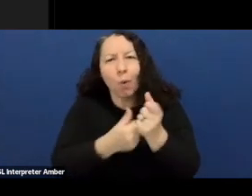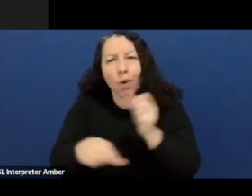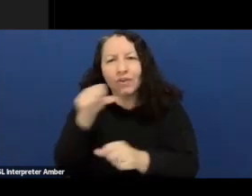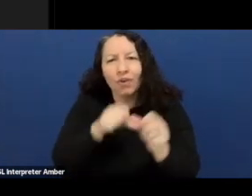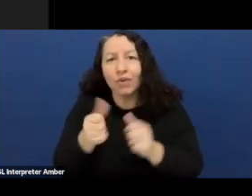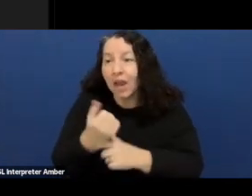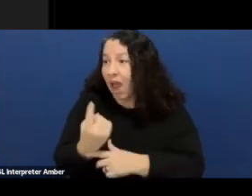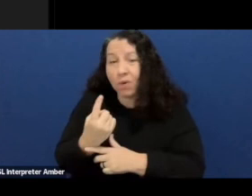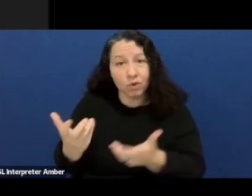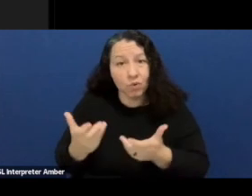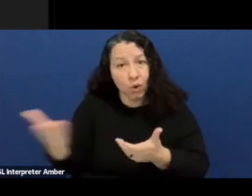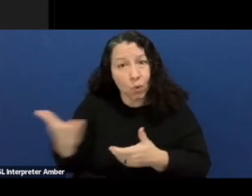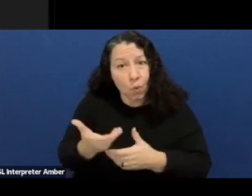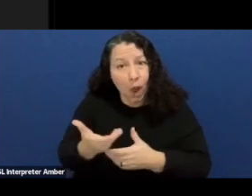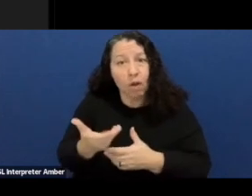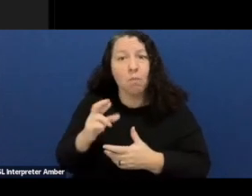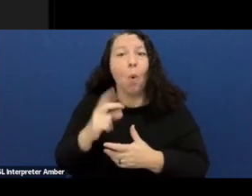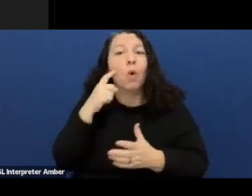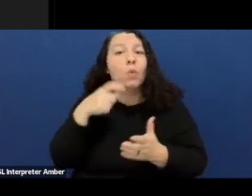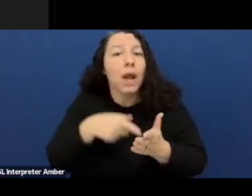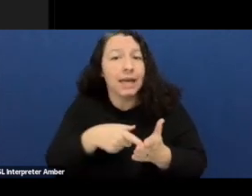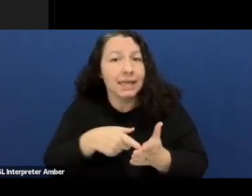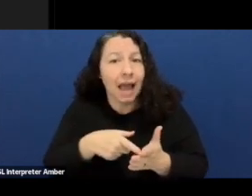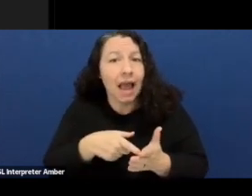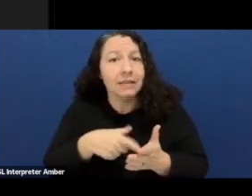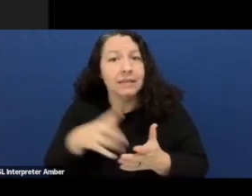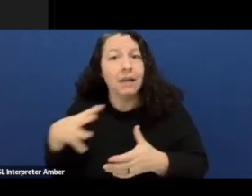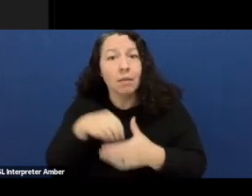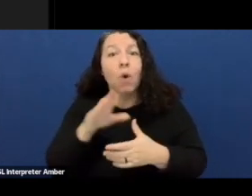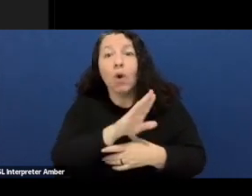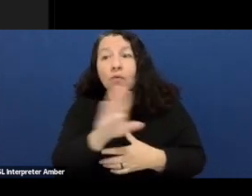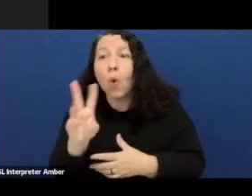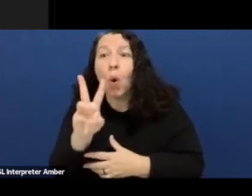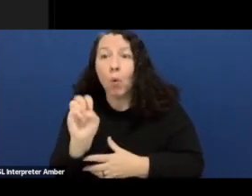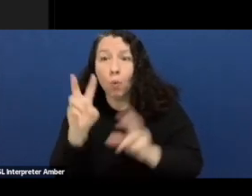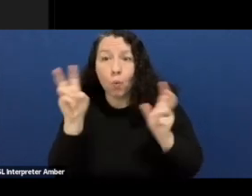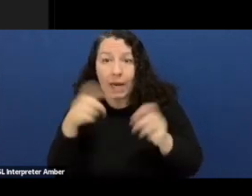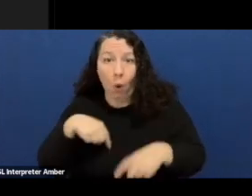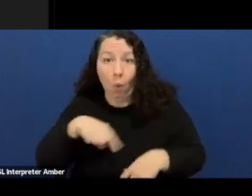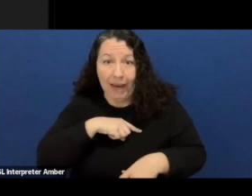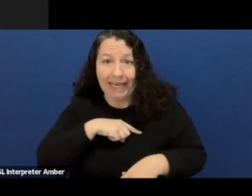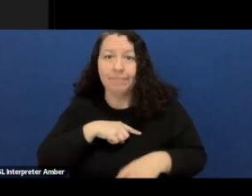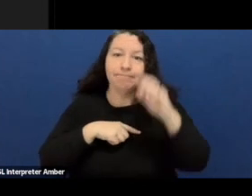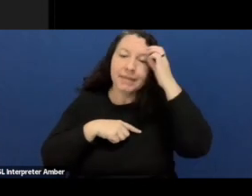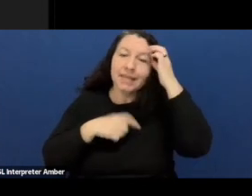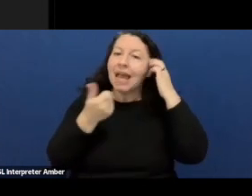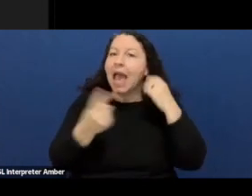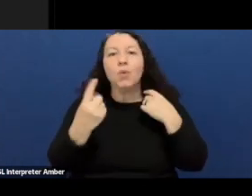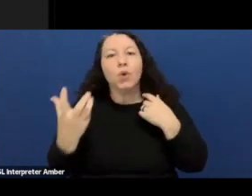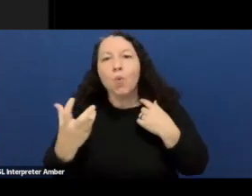envision how you support one another. Is there anyone who you wish to welcome into or recognize